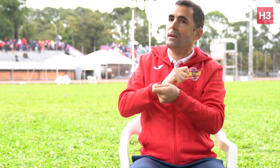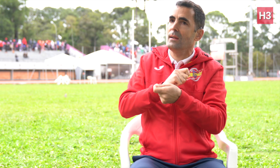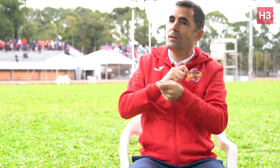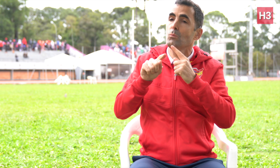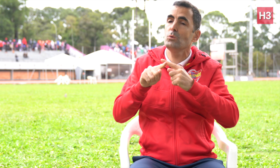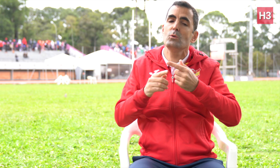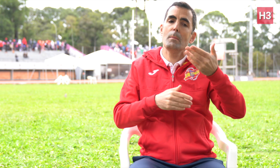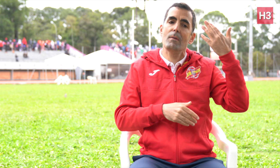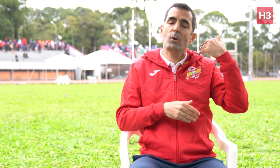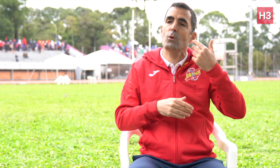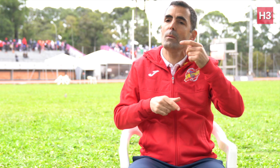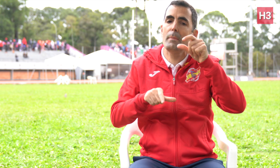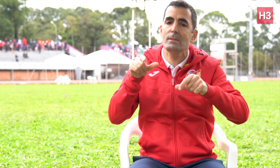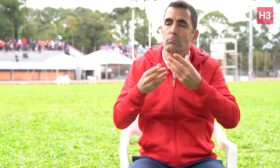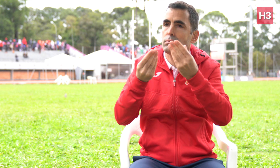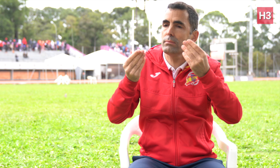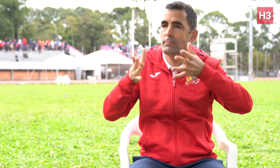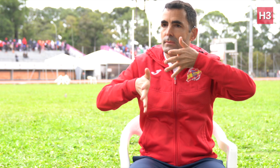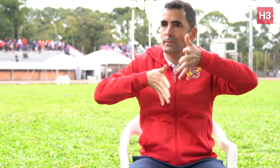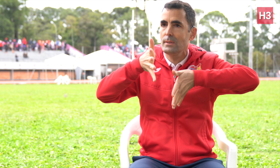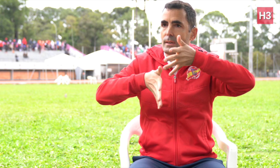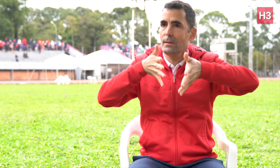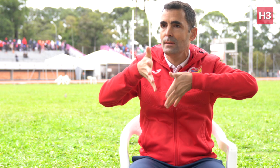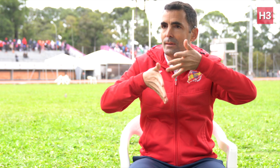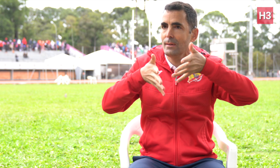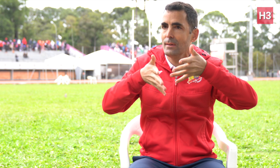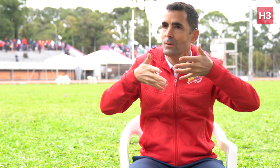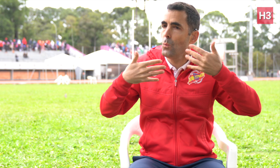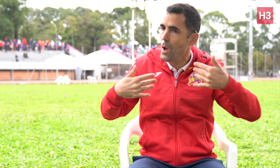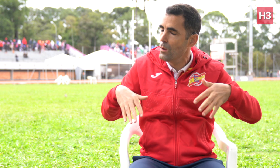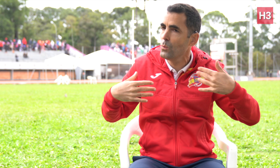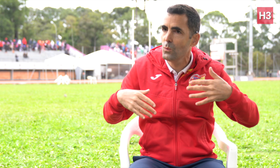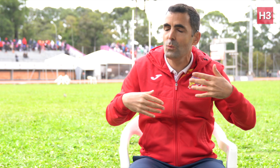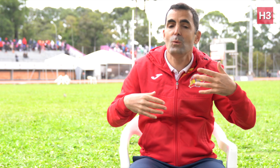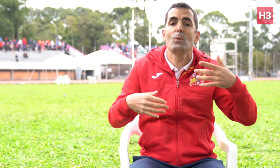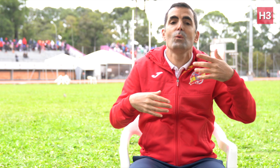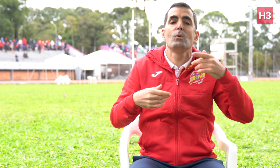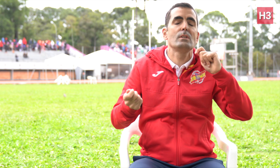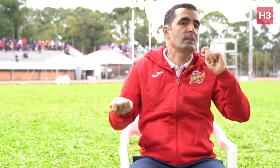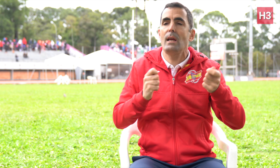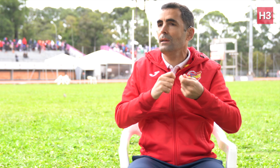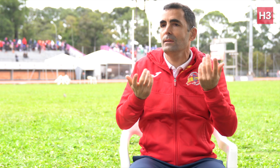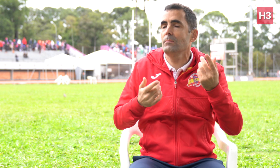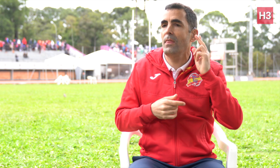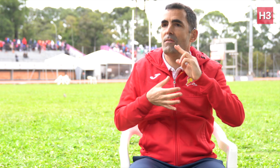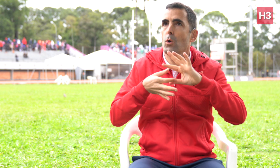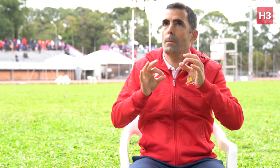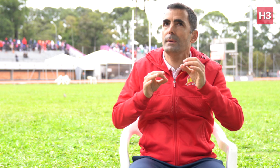Time is changing. Back then, all athletes signed, and then I saw a big shift during